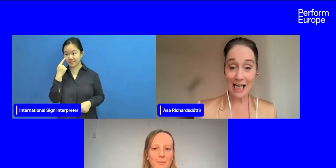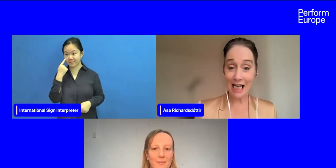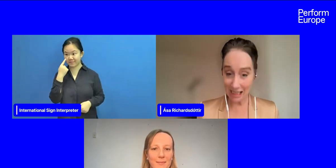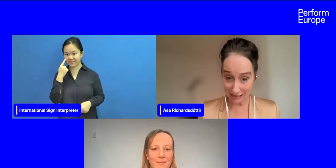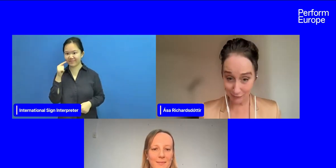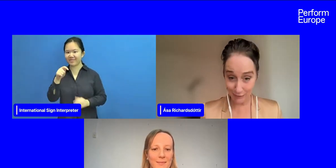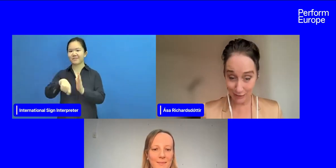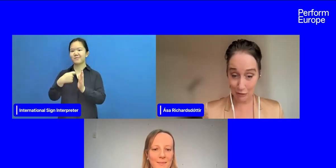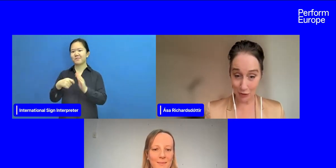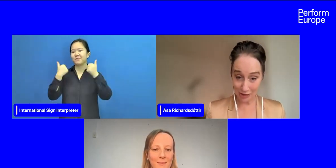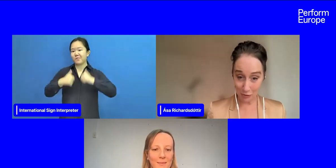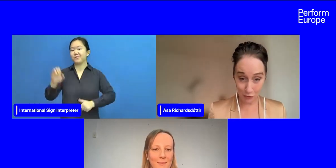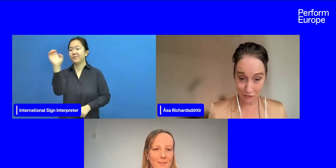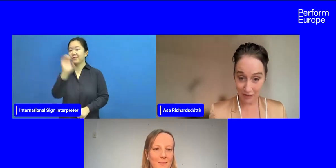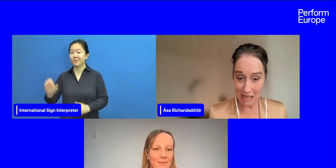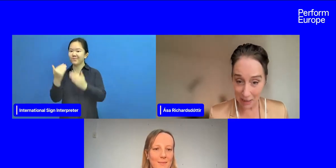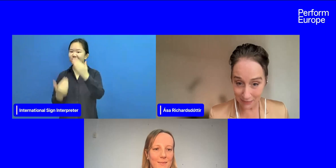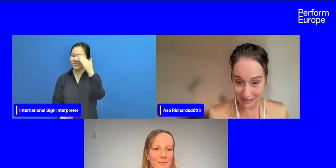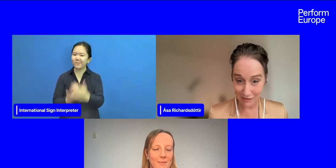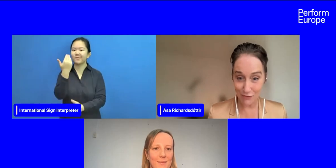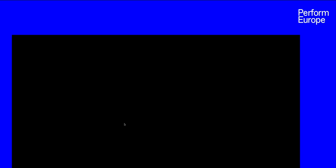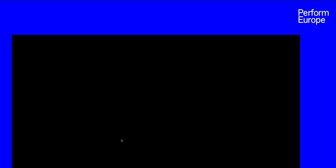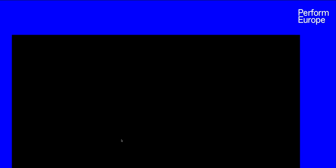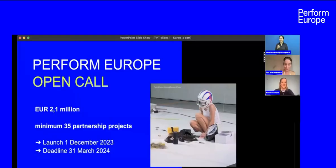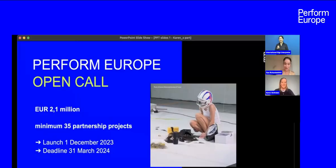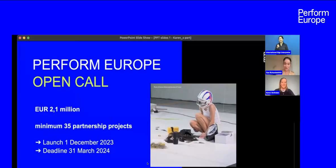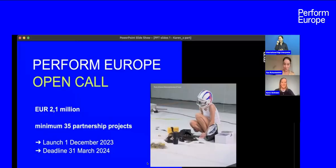and I will, on that note, very happily give the floor